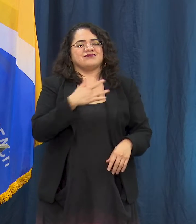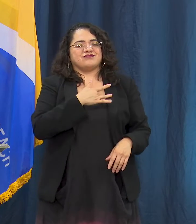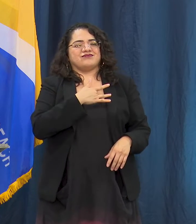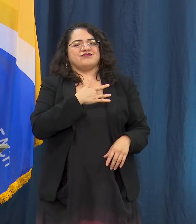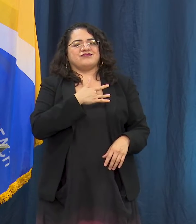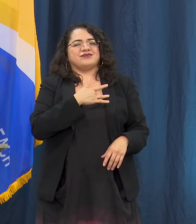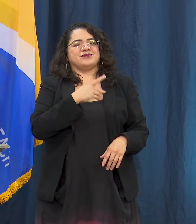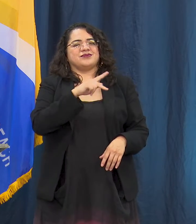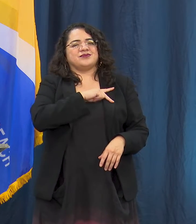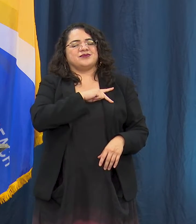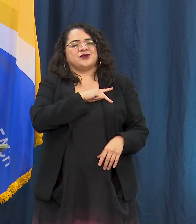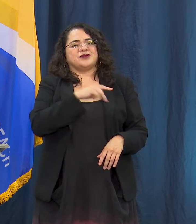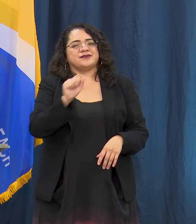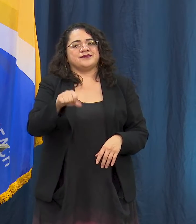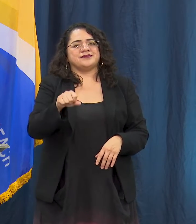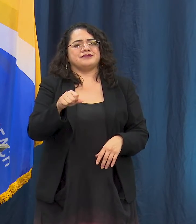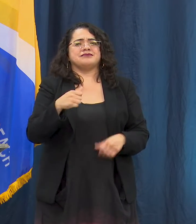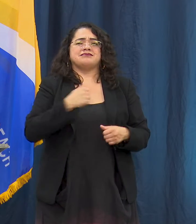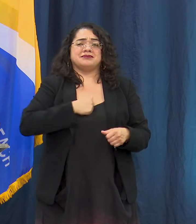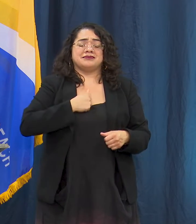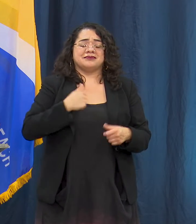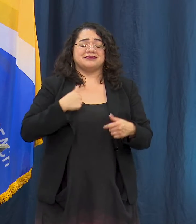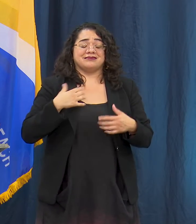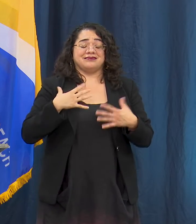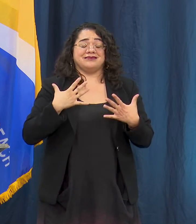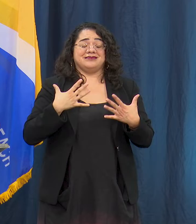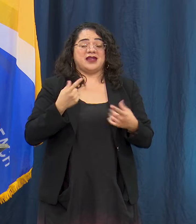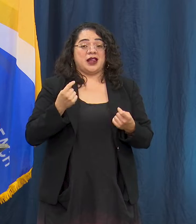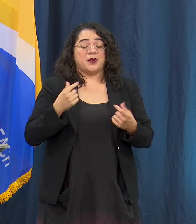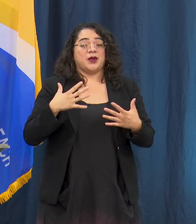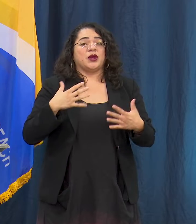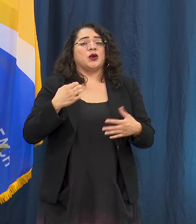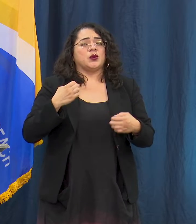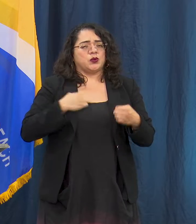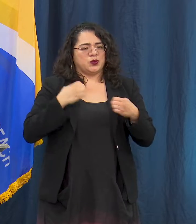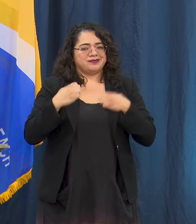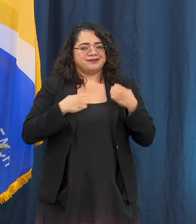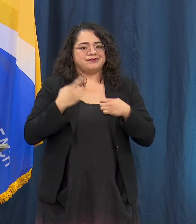about, I'm sorry this will be emotional for me, we talk often about people in our